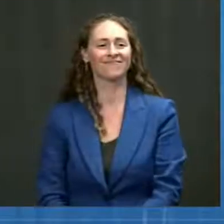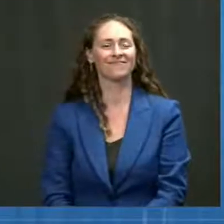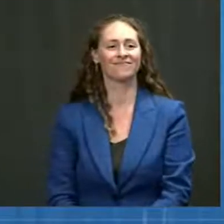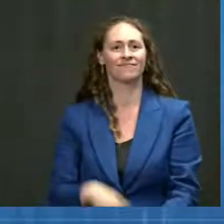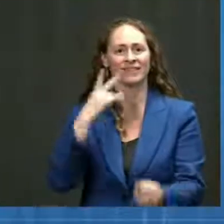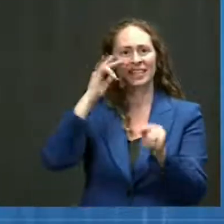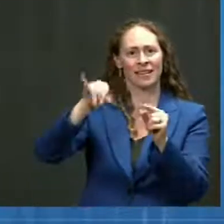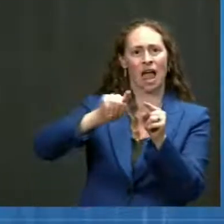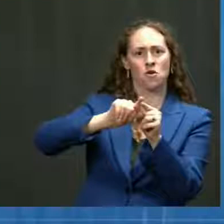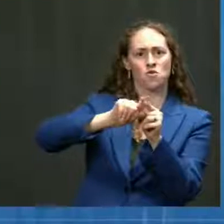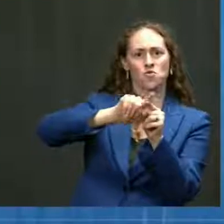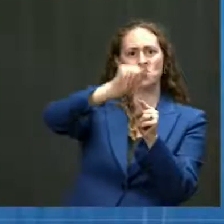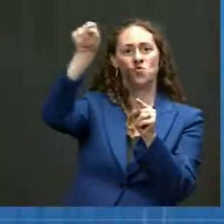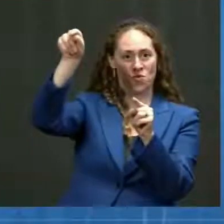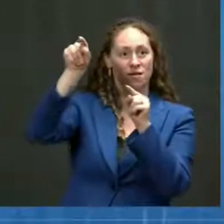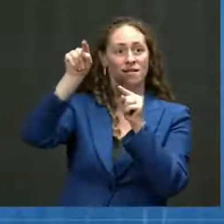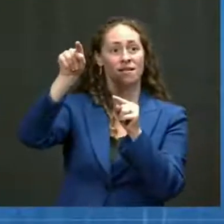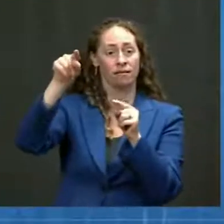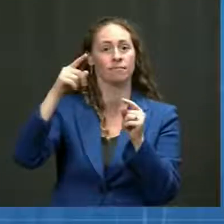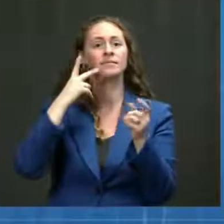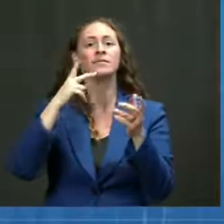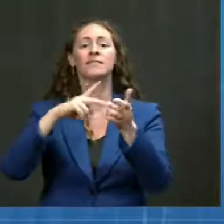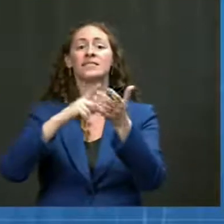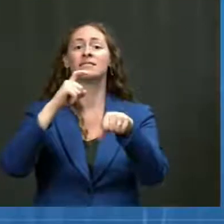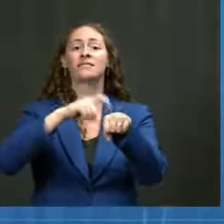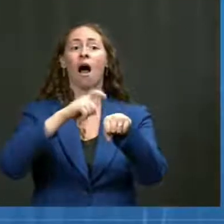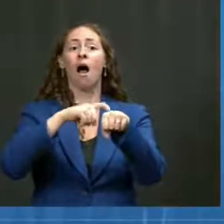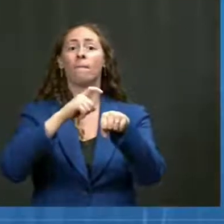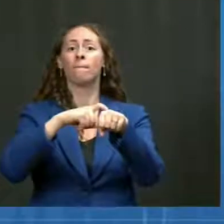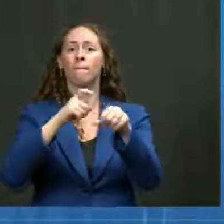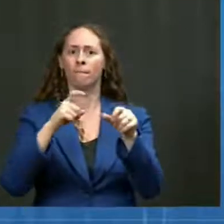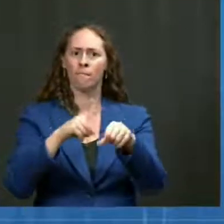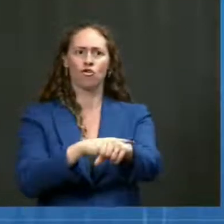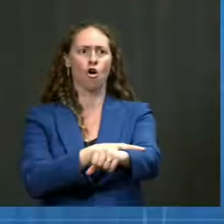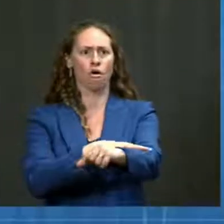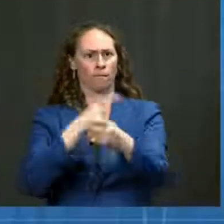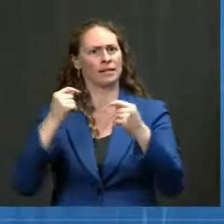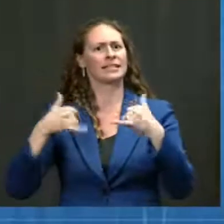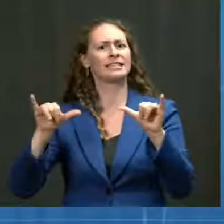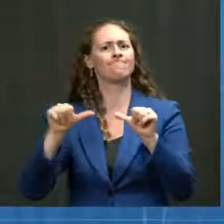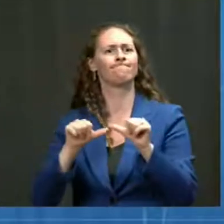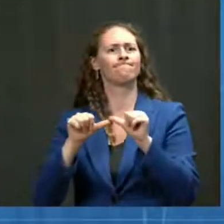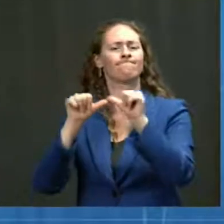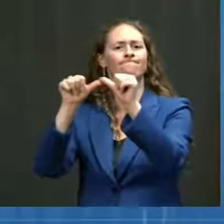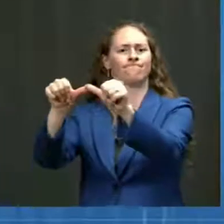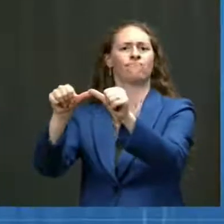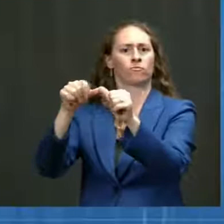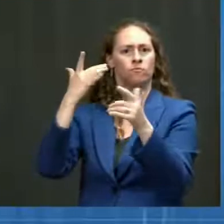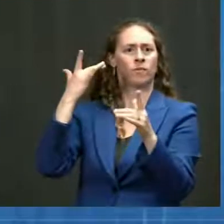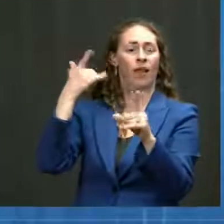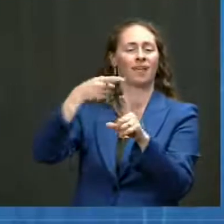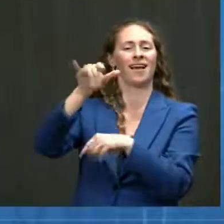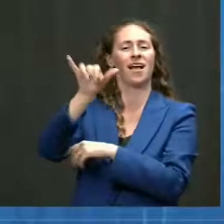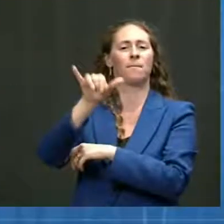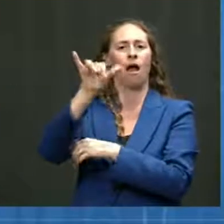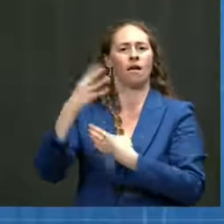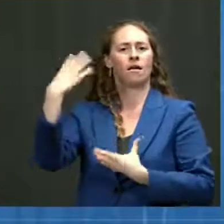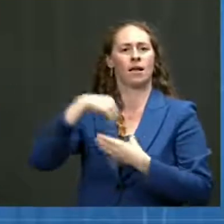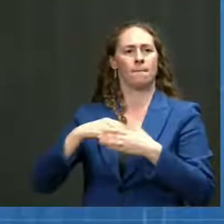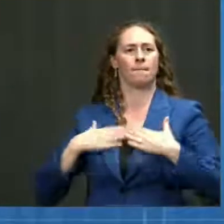RIGHT, AS YOU GO FURTHER UP,